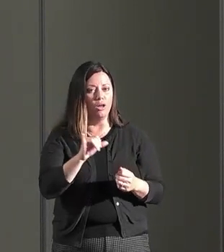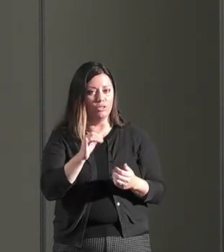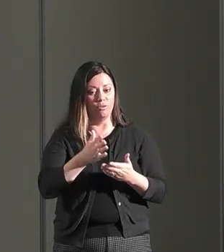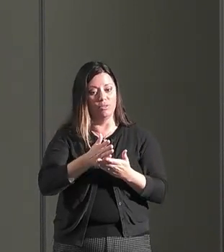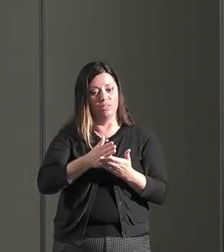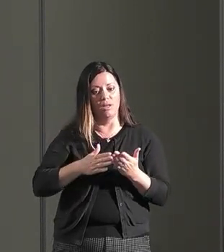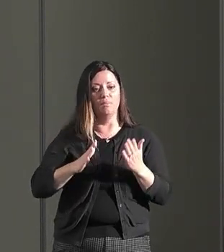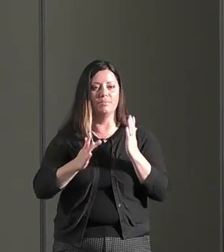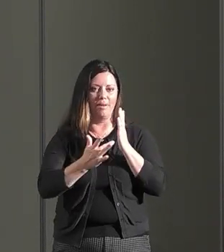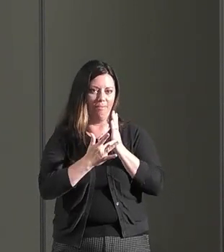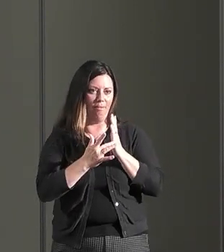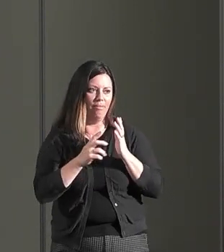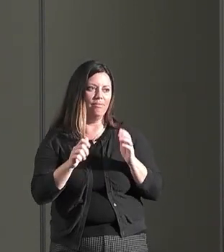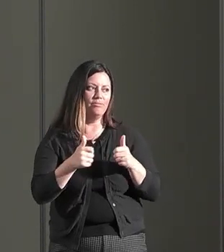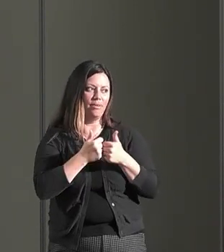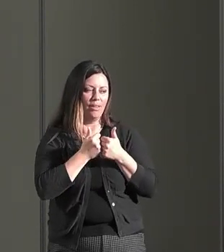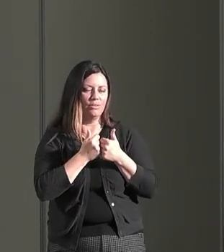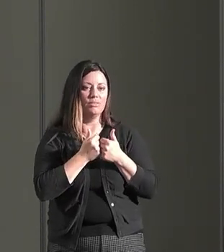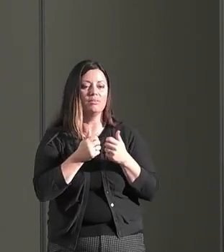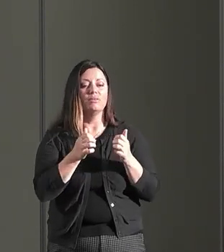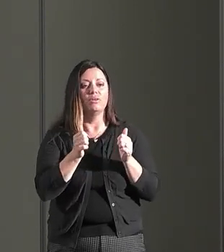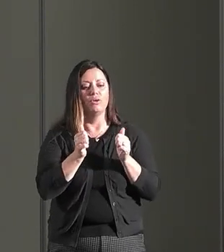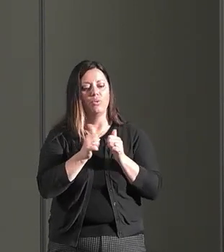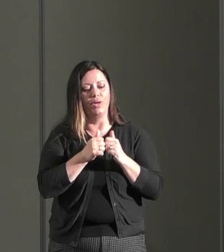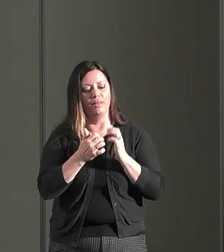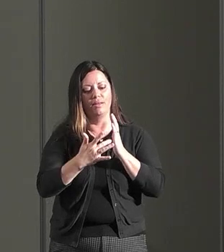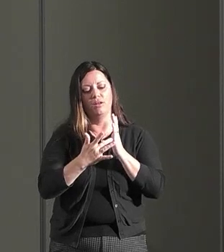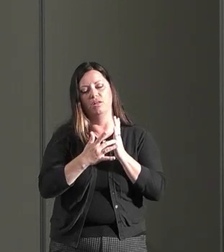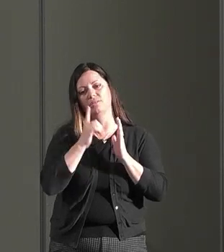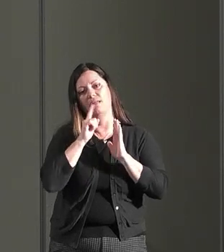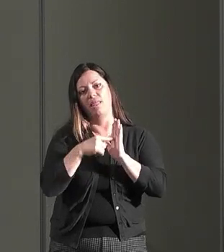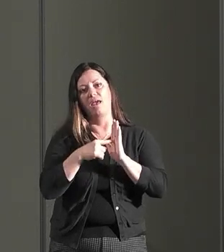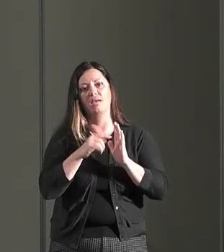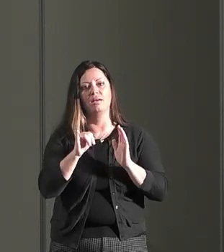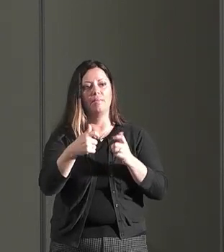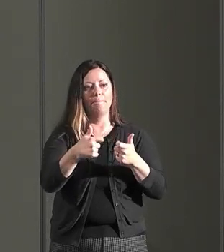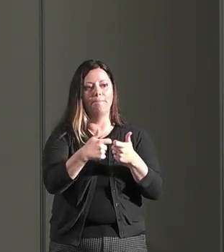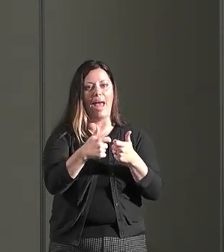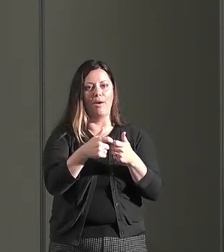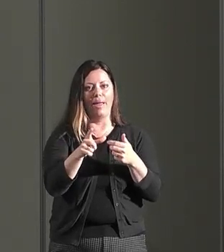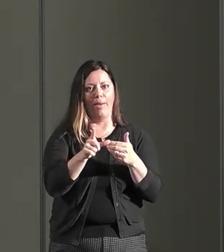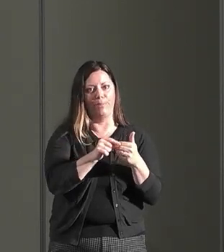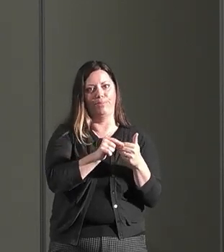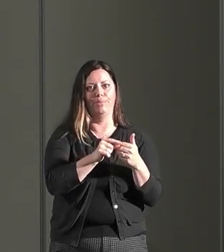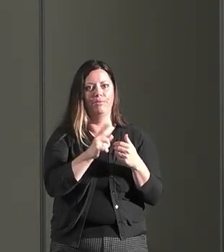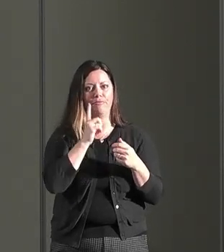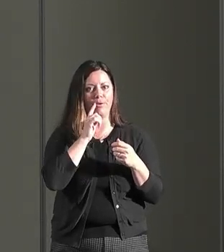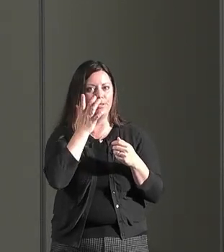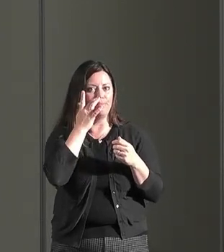challenges and especially with technology, with, like, battery life of the smart glasses,